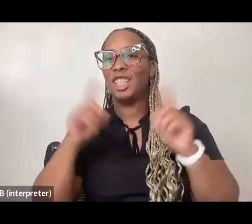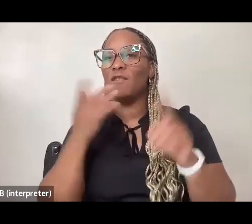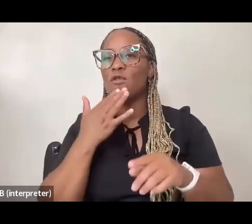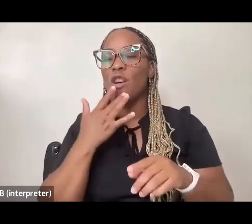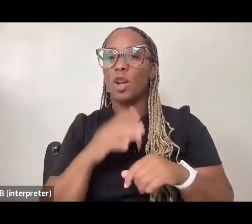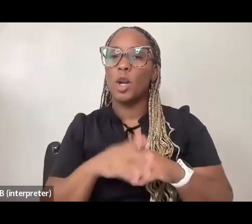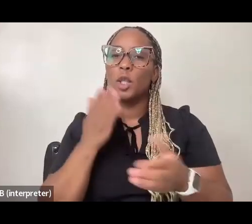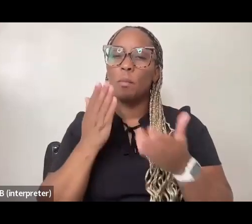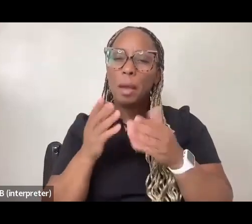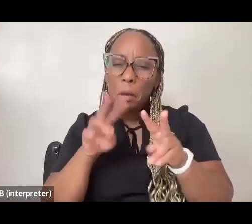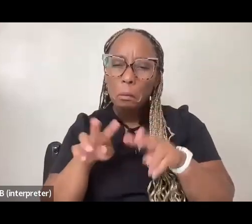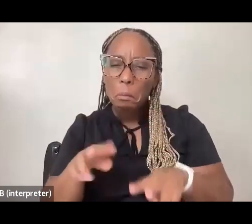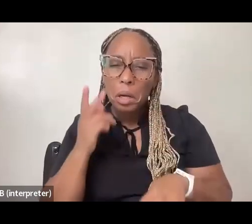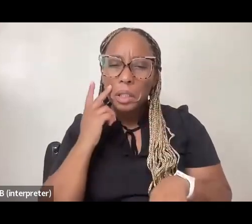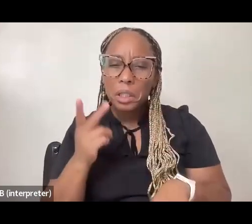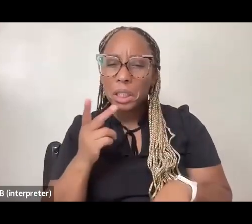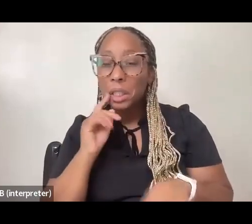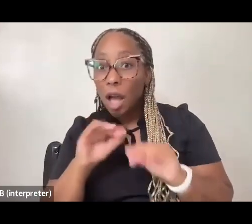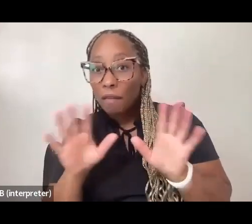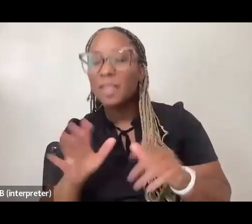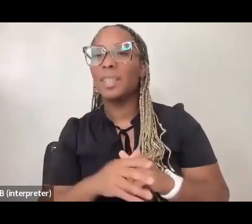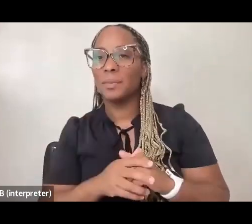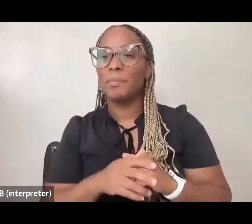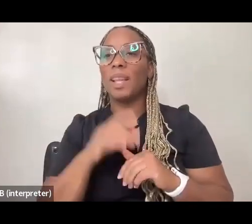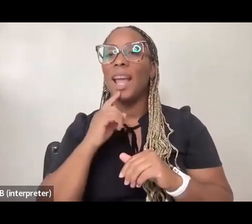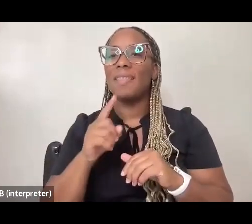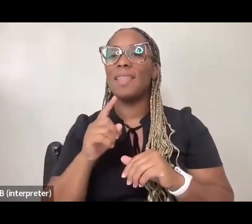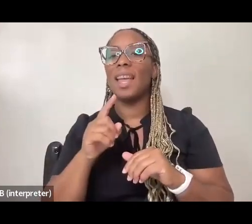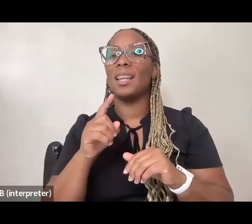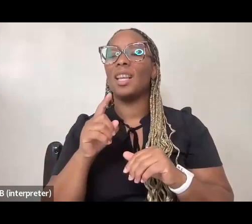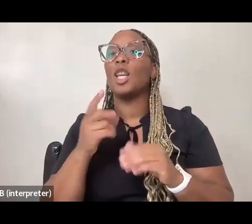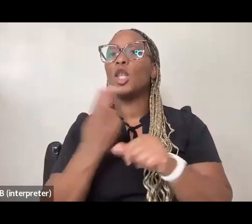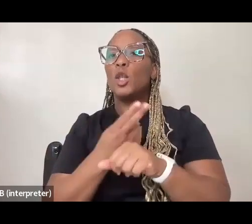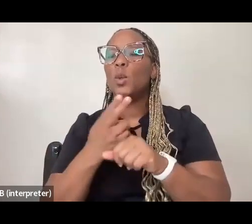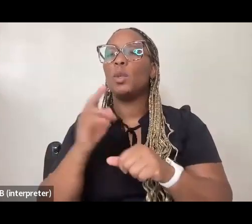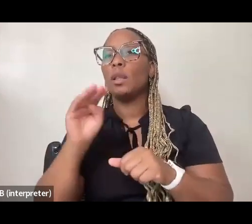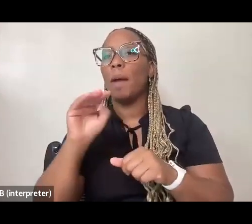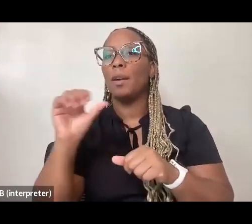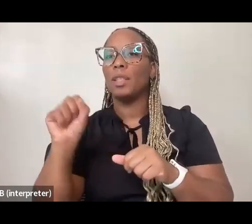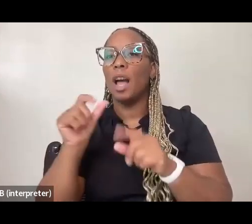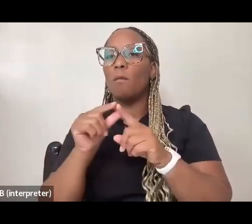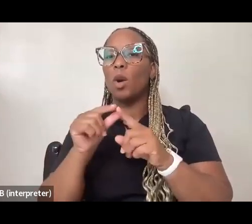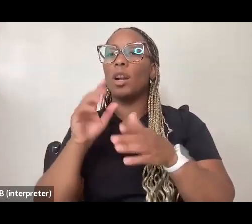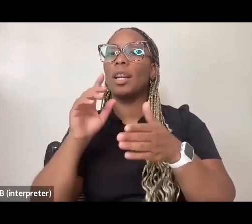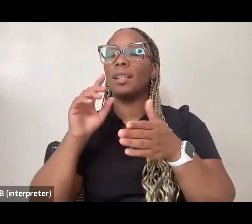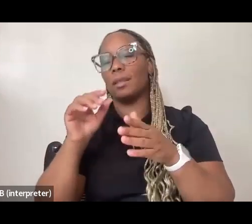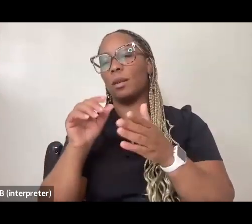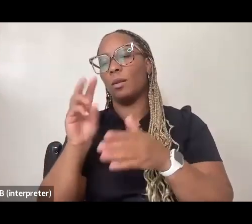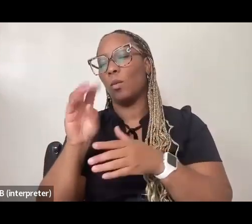a visual exam and also run the Microsoft Word accessibility checker to check it out and make sure it's fully accessible.